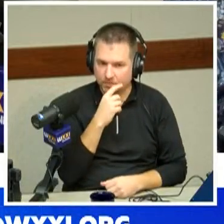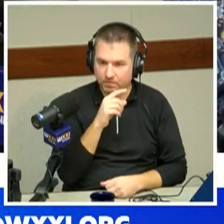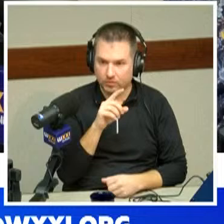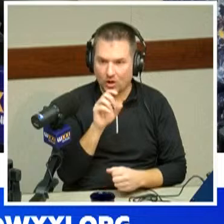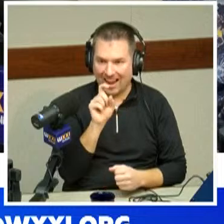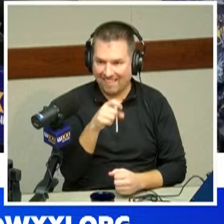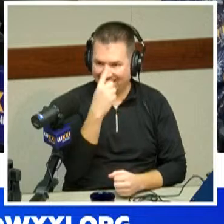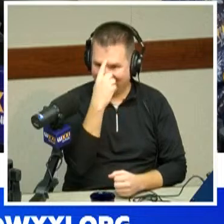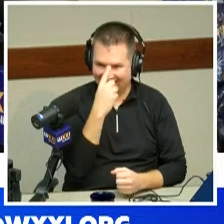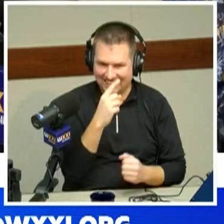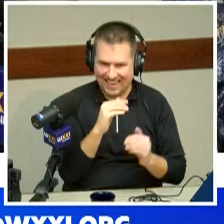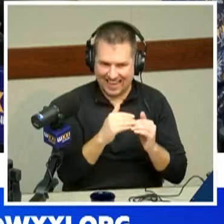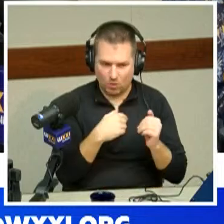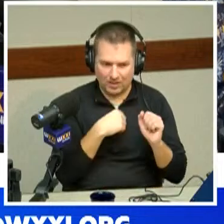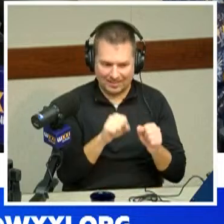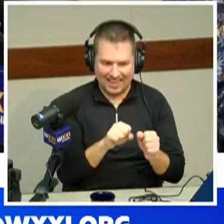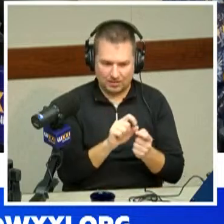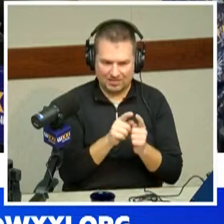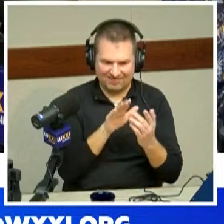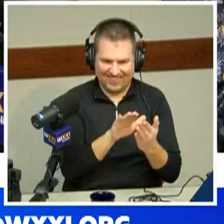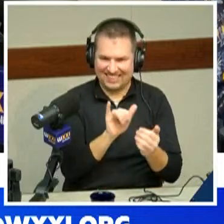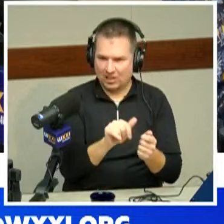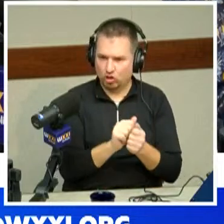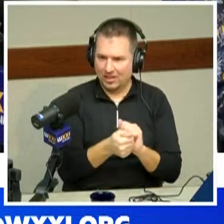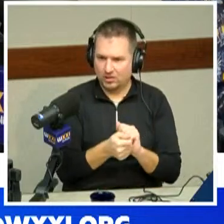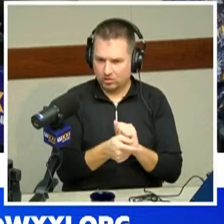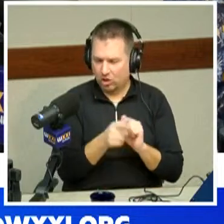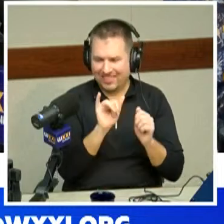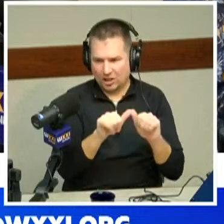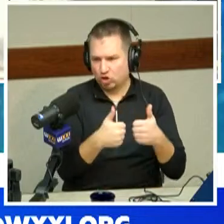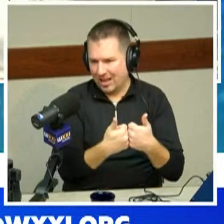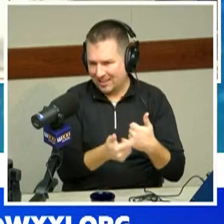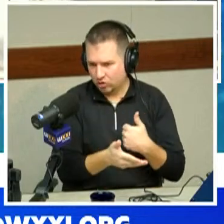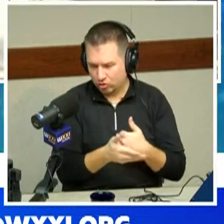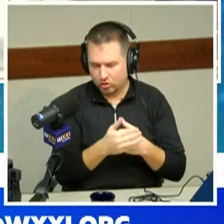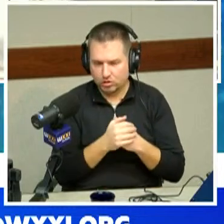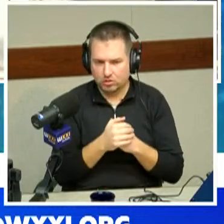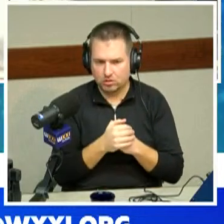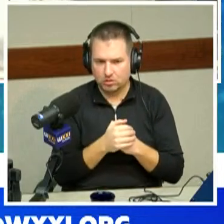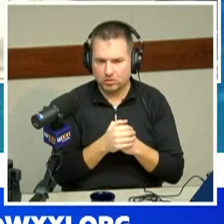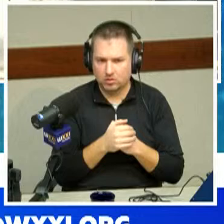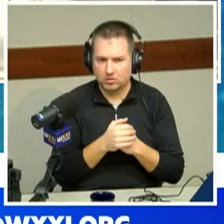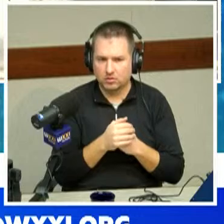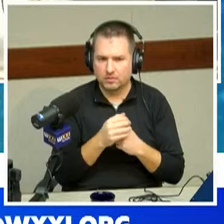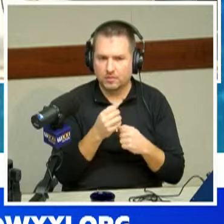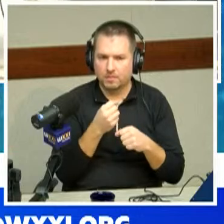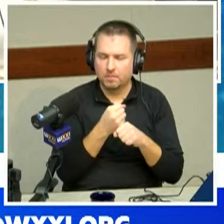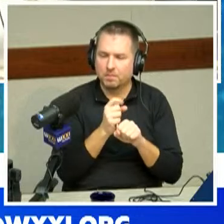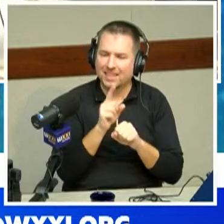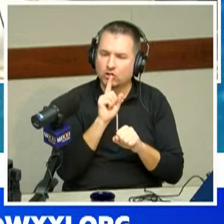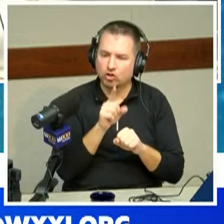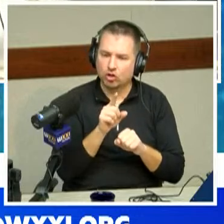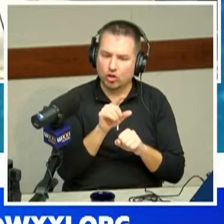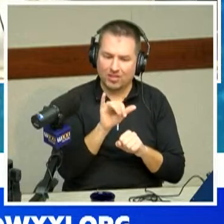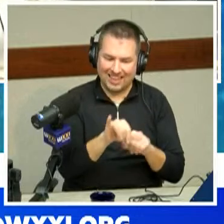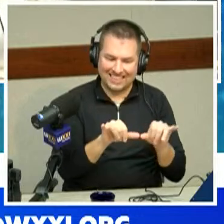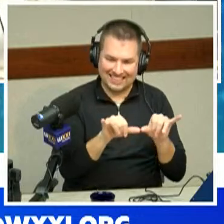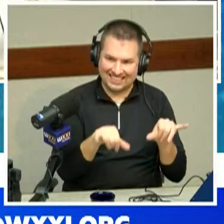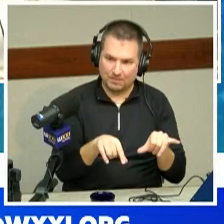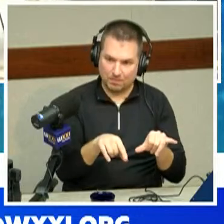pragmatic uh Challenge and so we want to minimize the uh this sensing um uh channels but at the